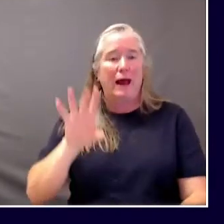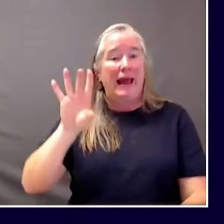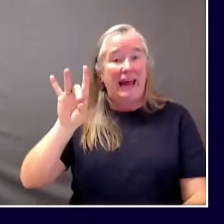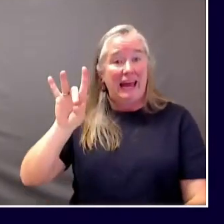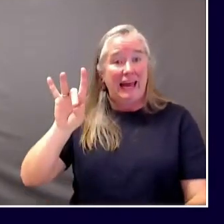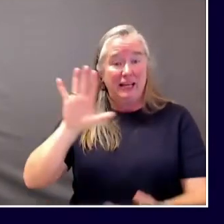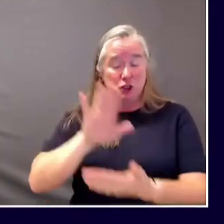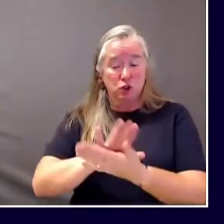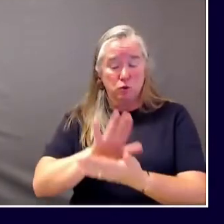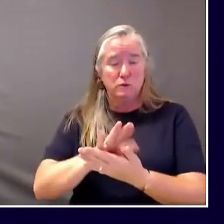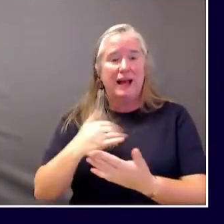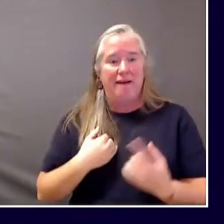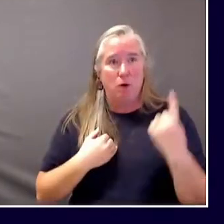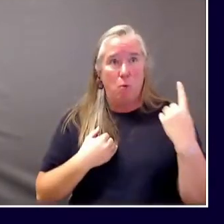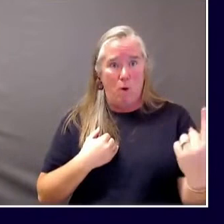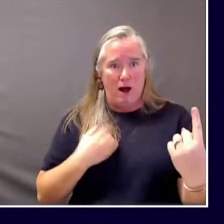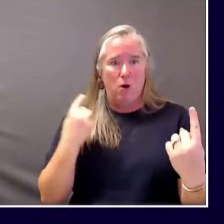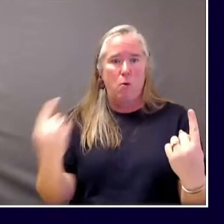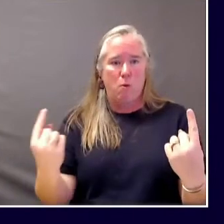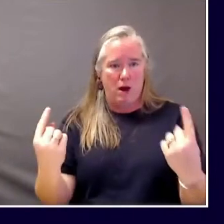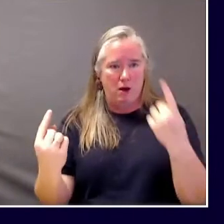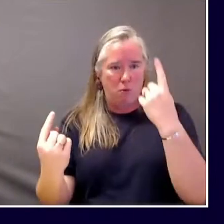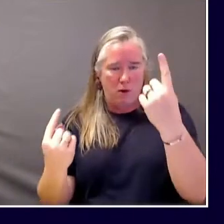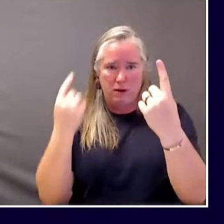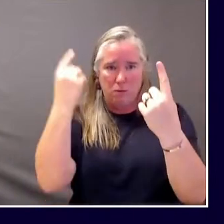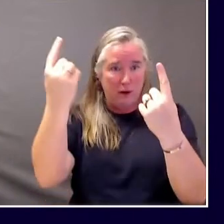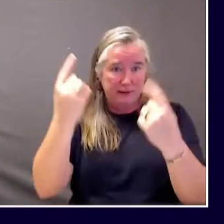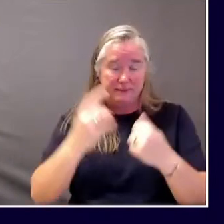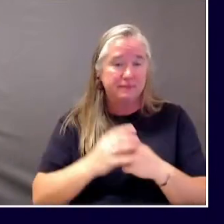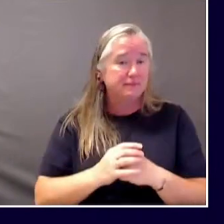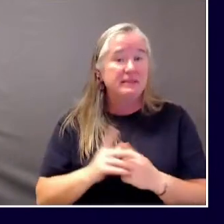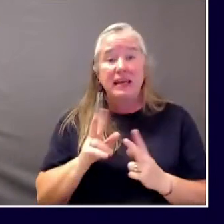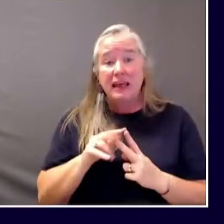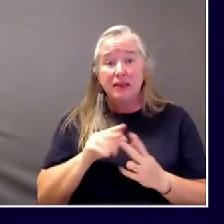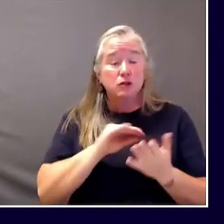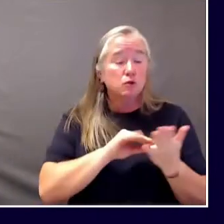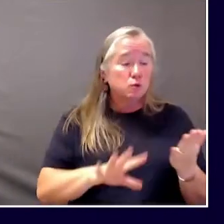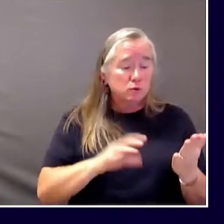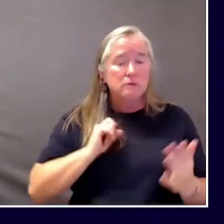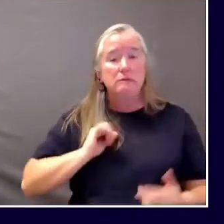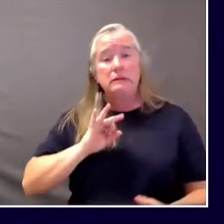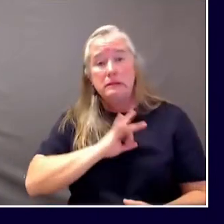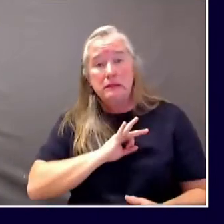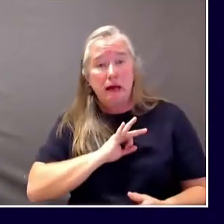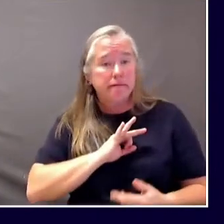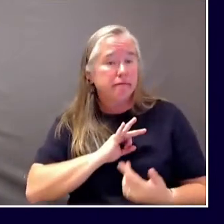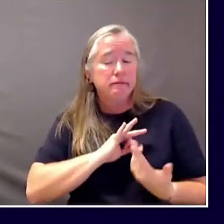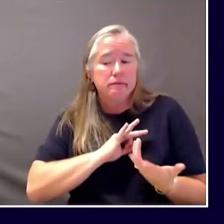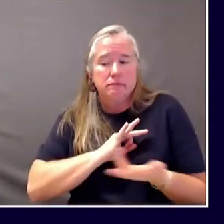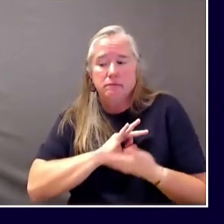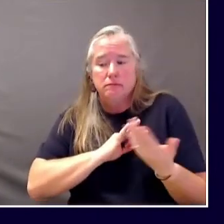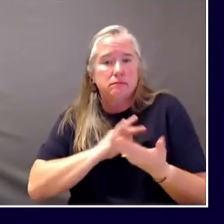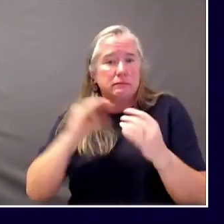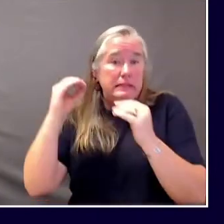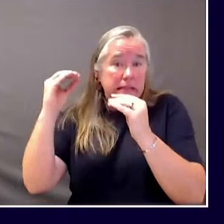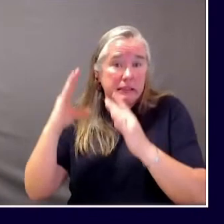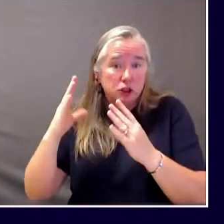have been identified an